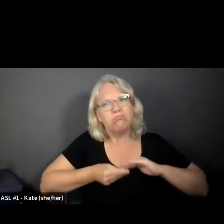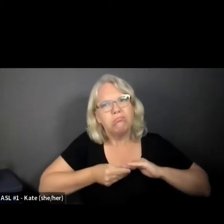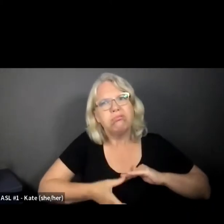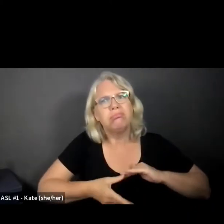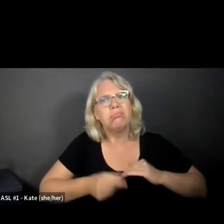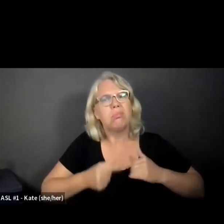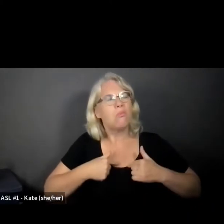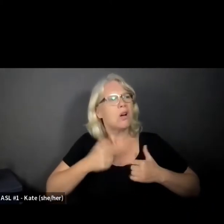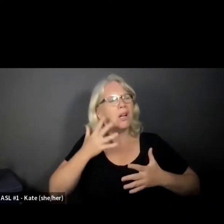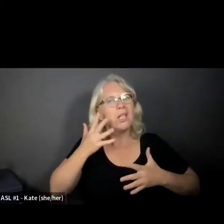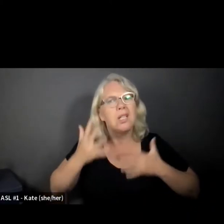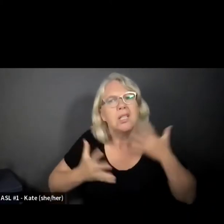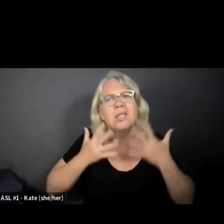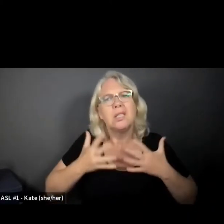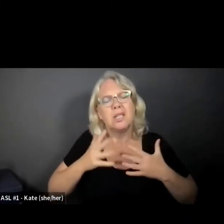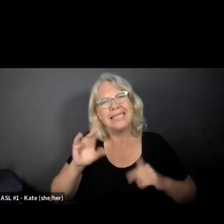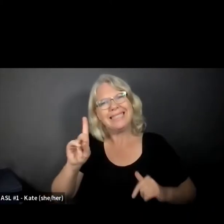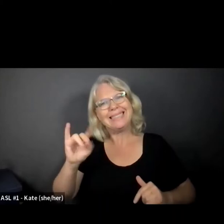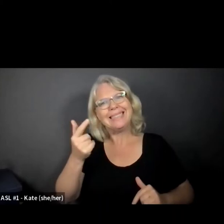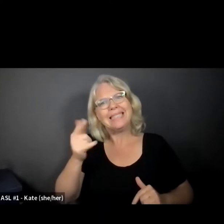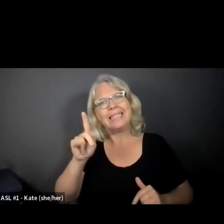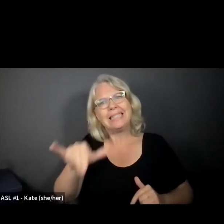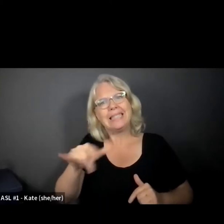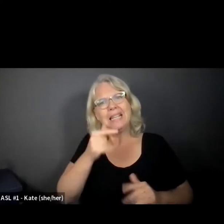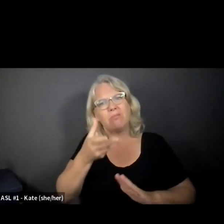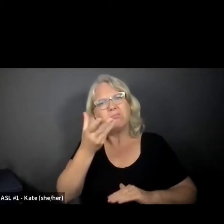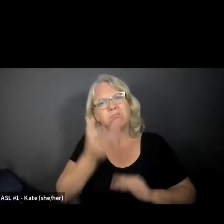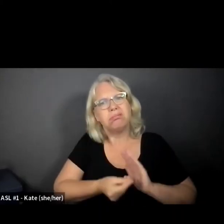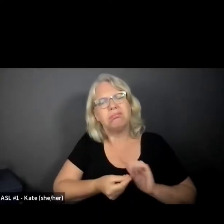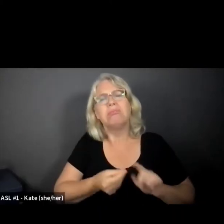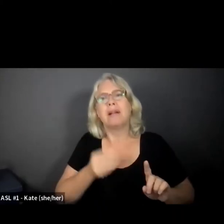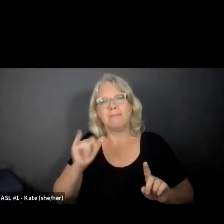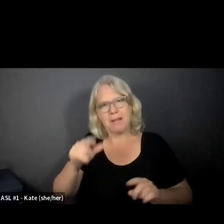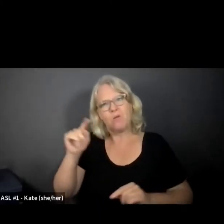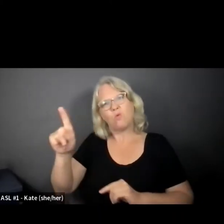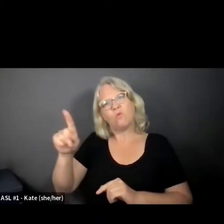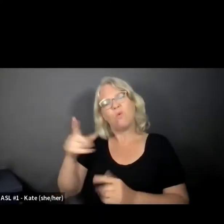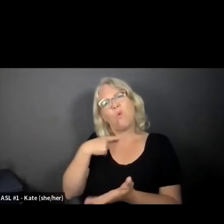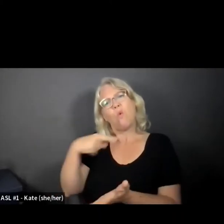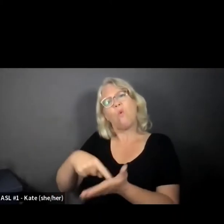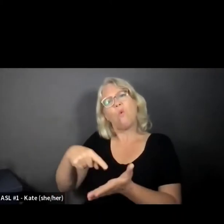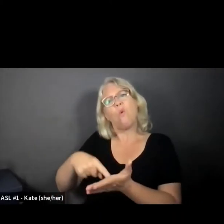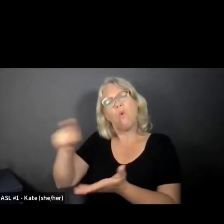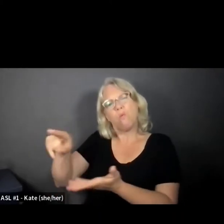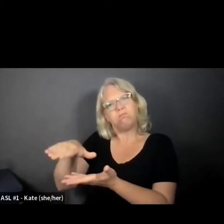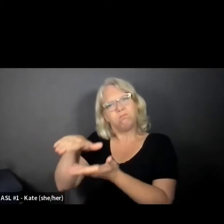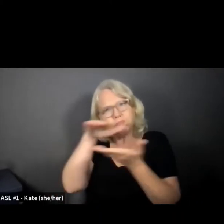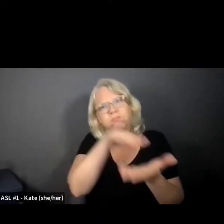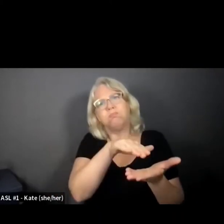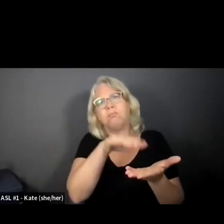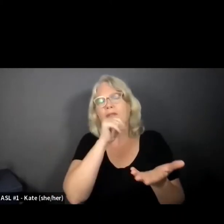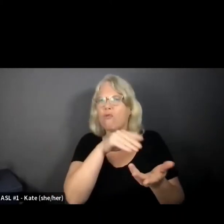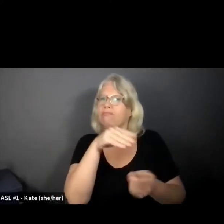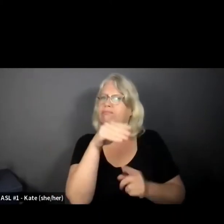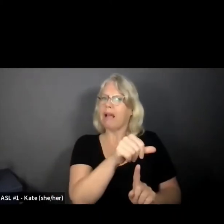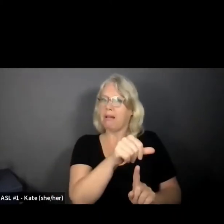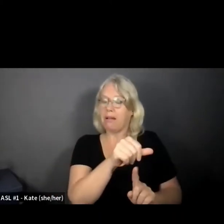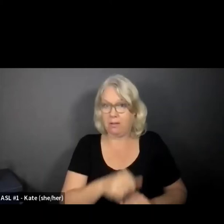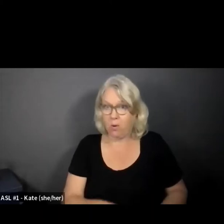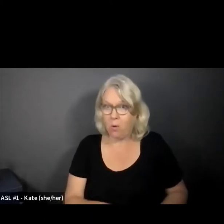I POINT OUT THIS FIRST-HANDY CAP CASE FROM 1984 TO DRAW YOUR ATTENTION TO THE AWARD OF